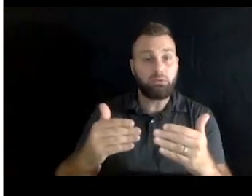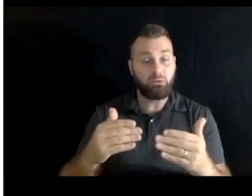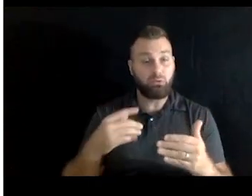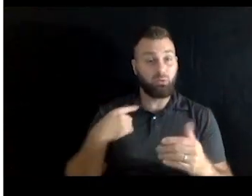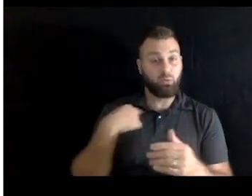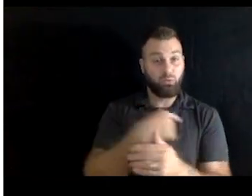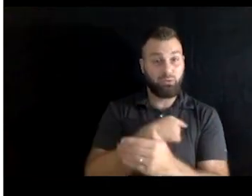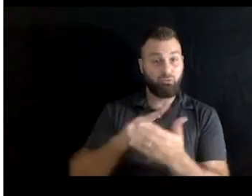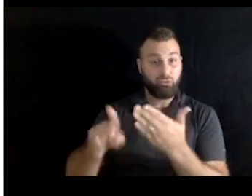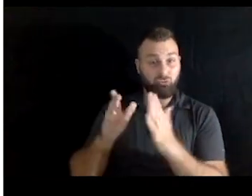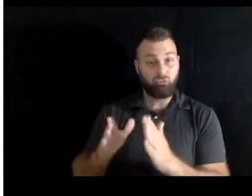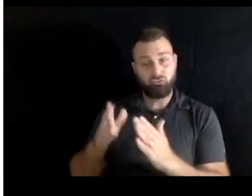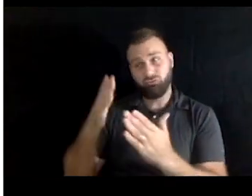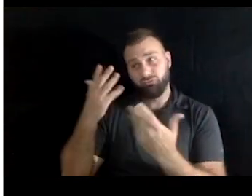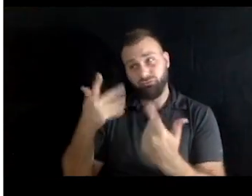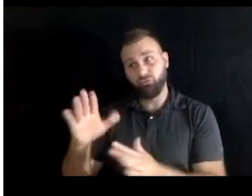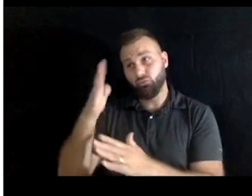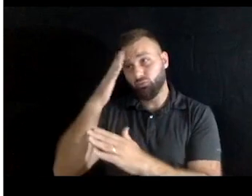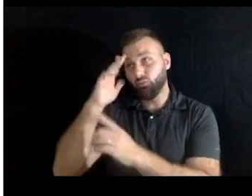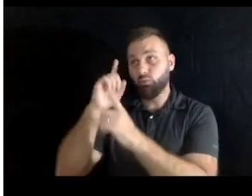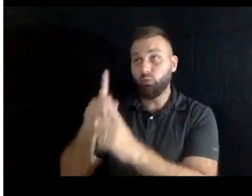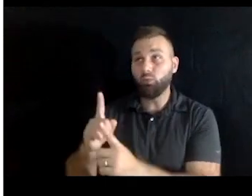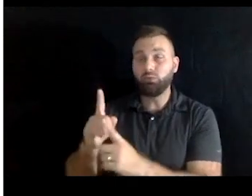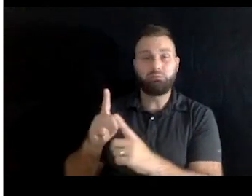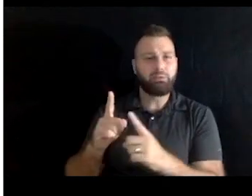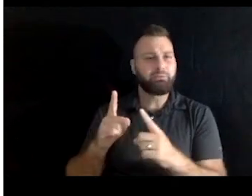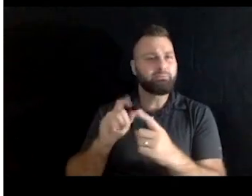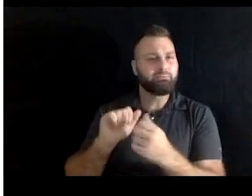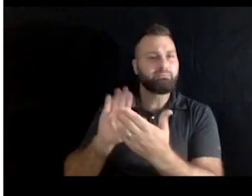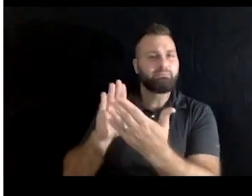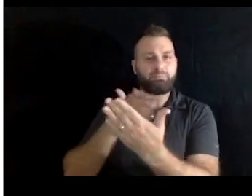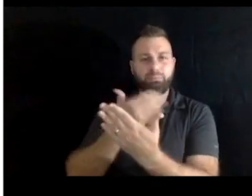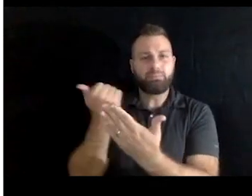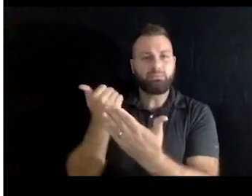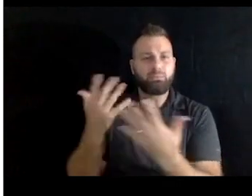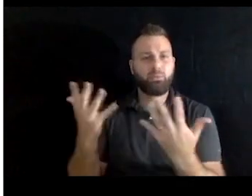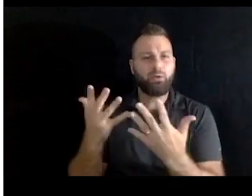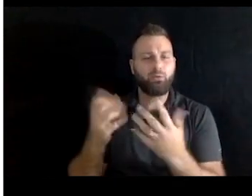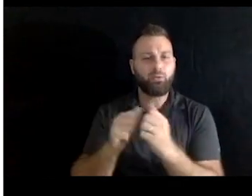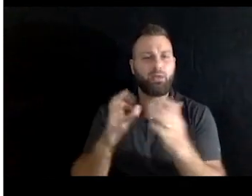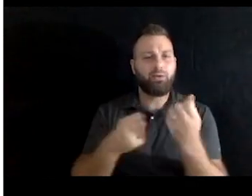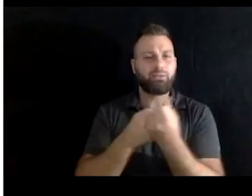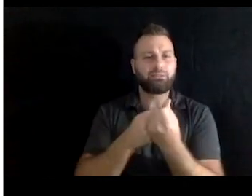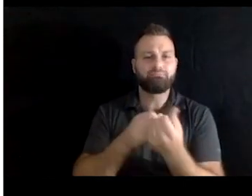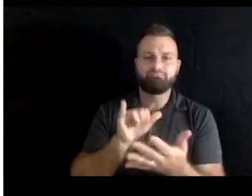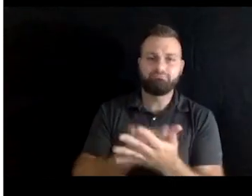Know the best ways to get there. No, I I think that researchers have